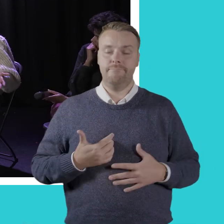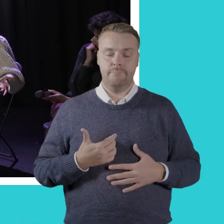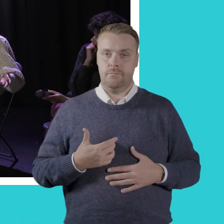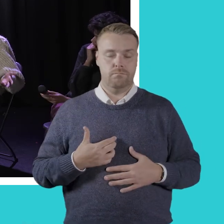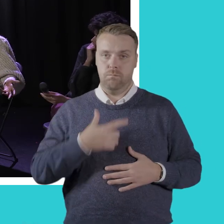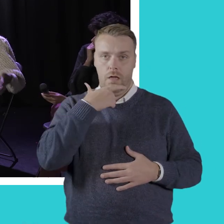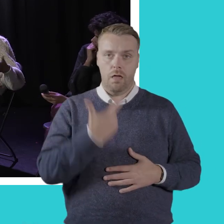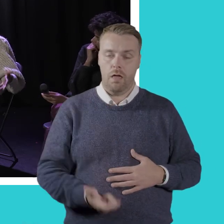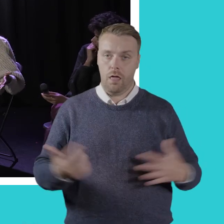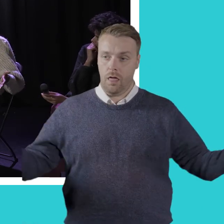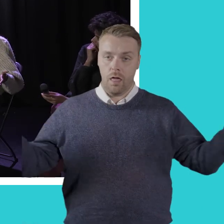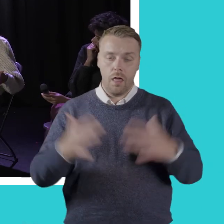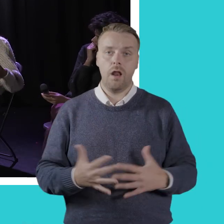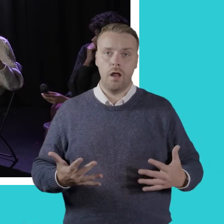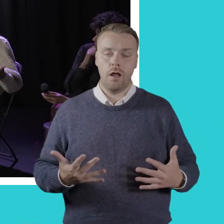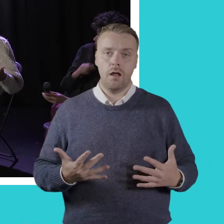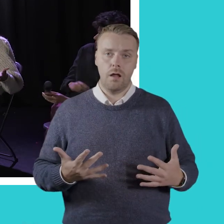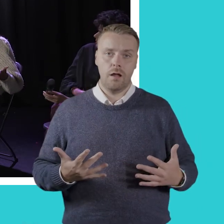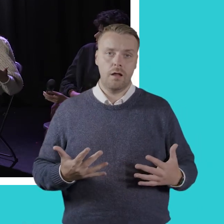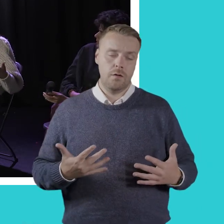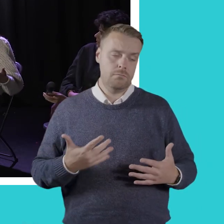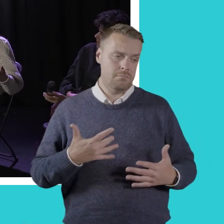who essentially felt similarly and gravitated towards it. So I think there is a lot to be said